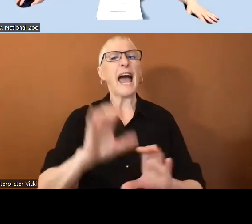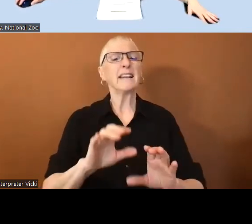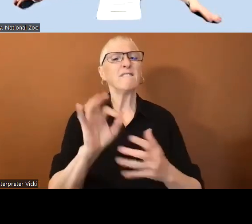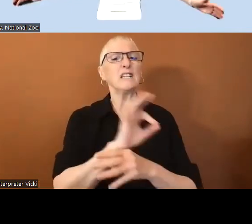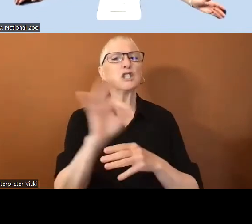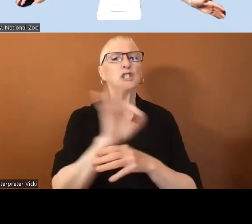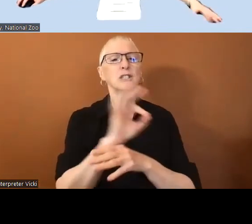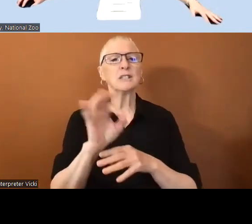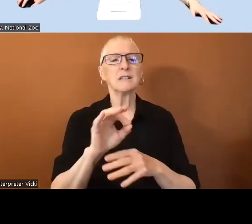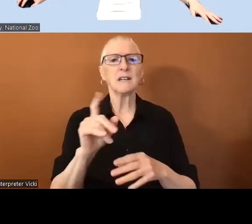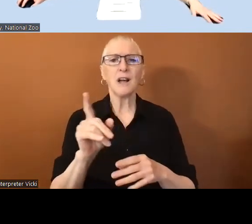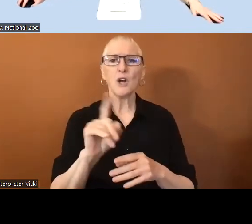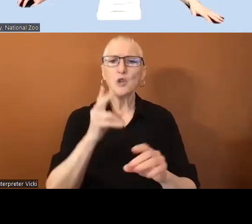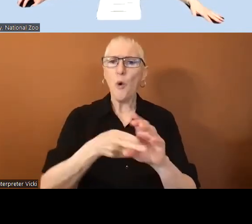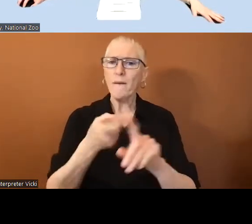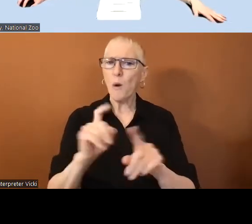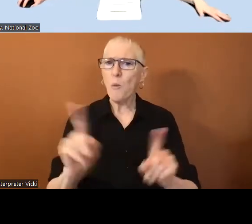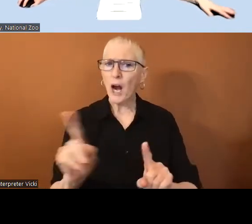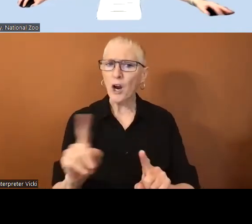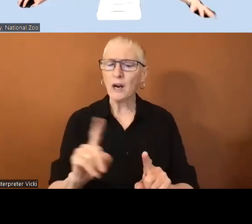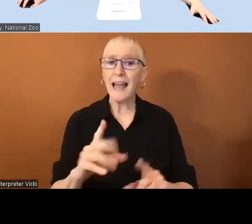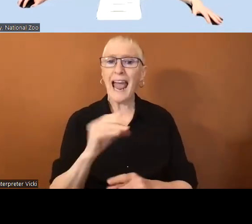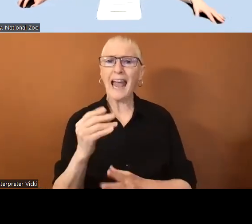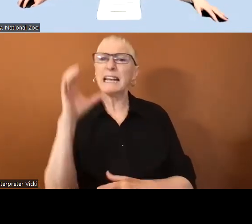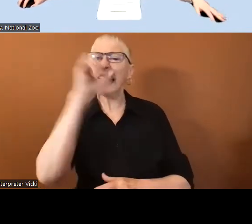where you're joining us from, as well as your guesses for the answer to this joke.